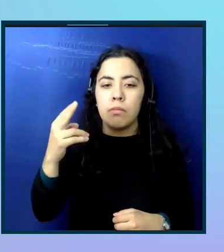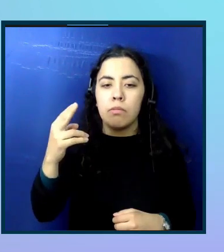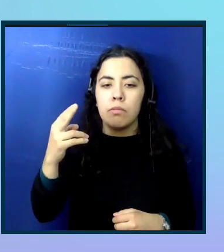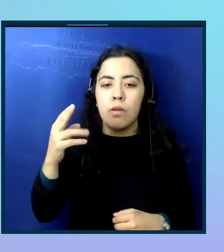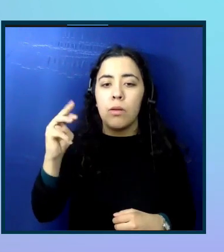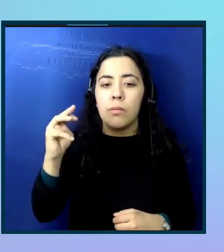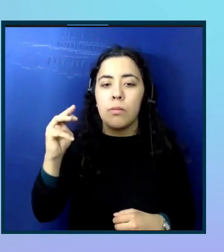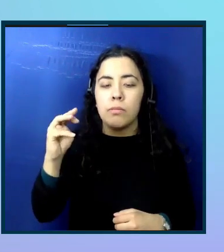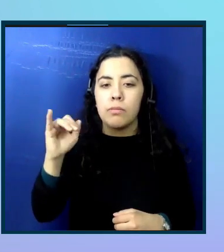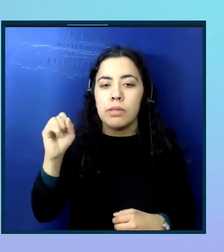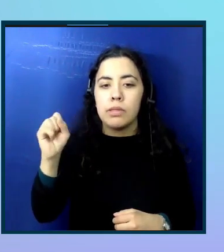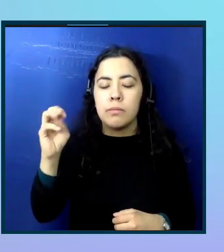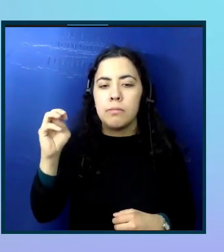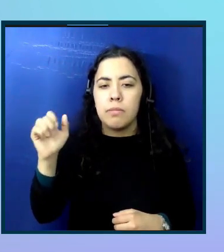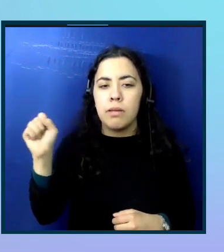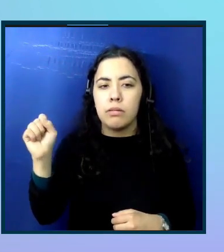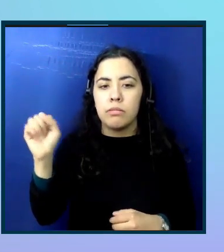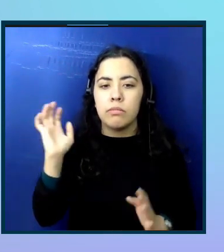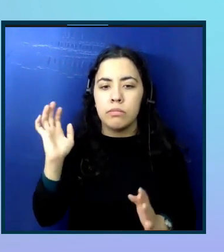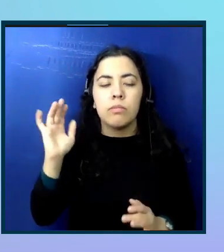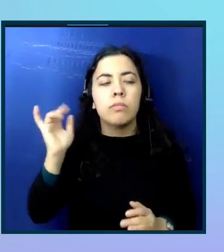That is a book, I think, that everybody